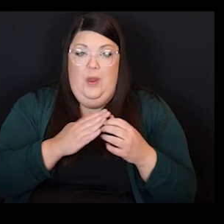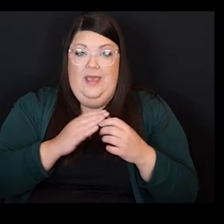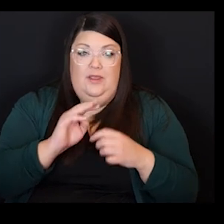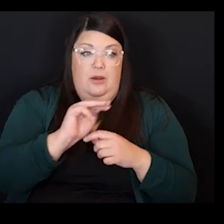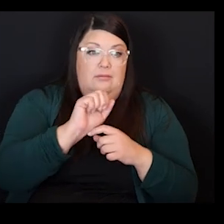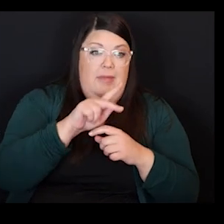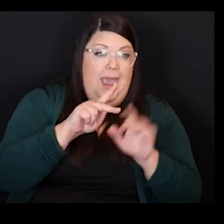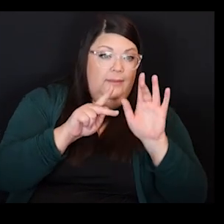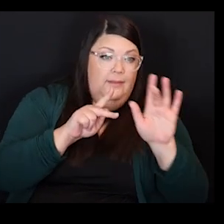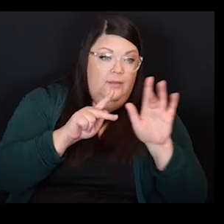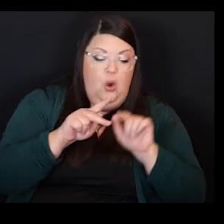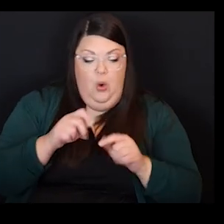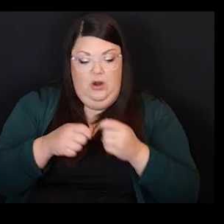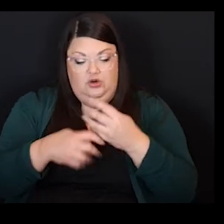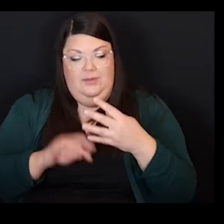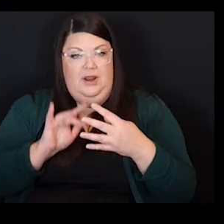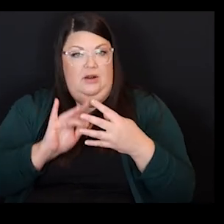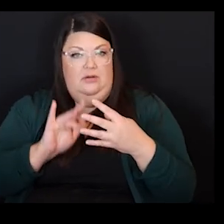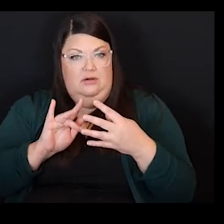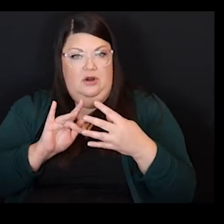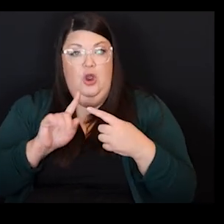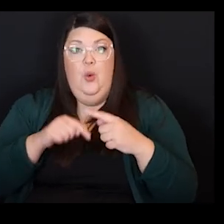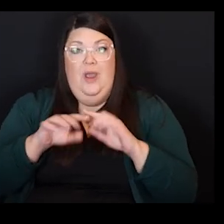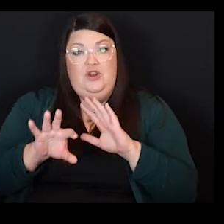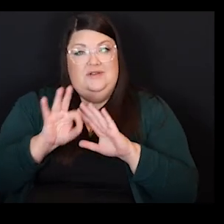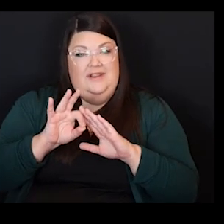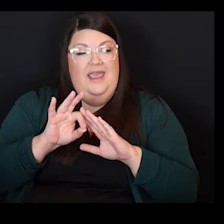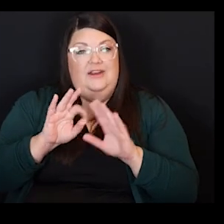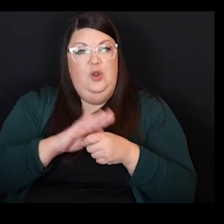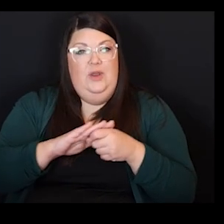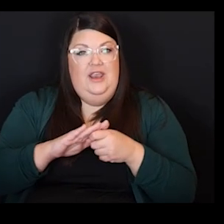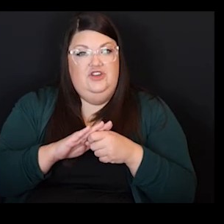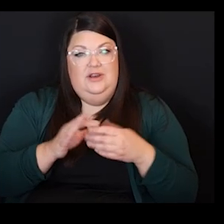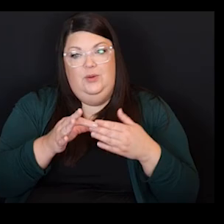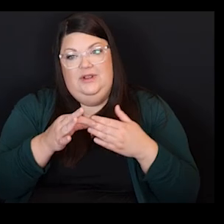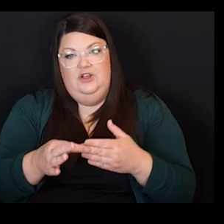once a location is selected, you’ll be taken to the DIF project search feature.